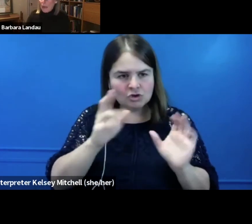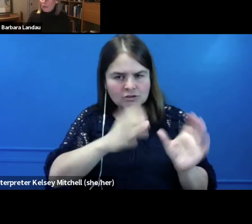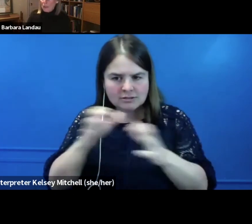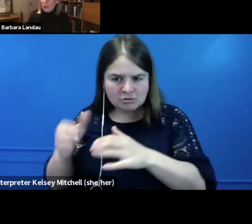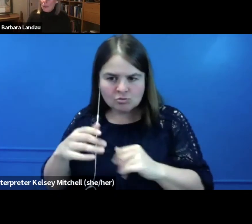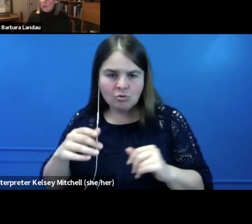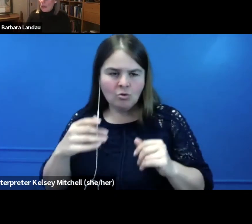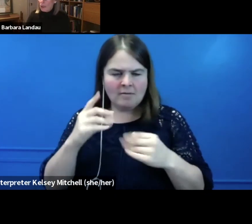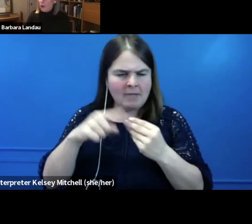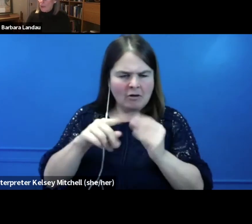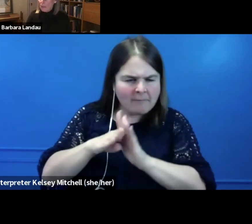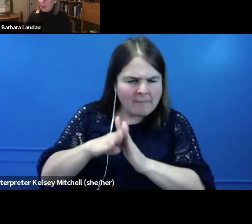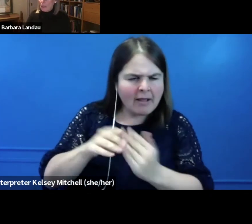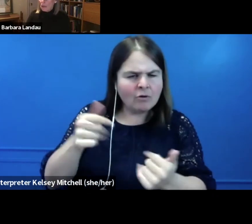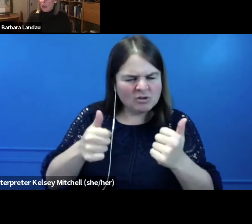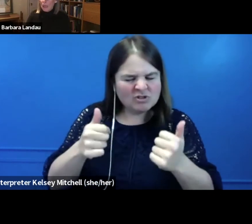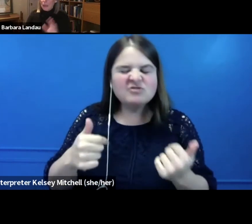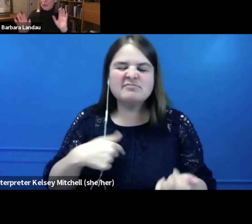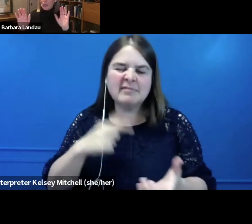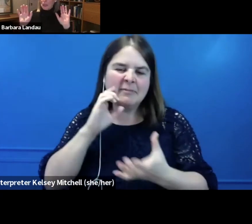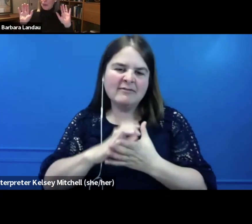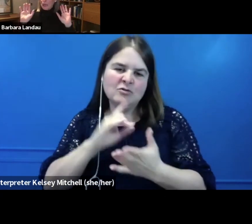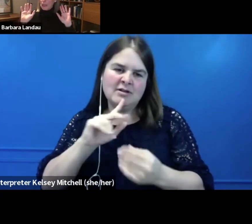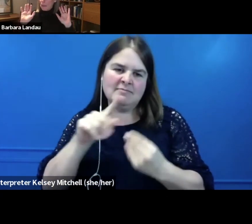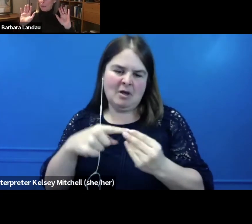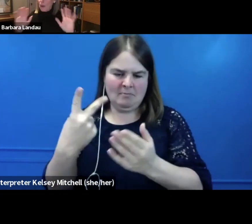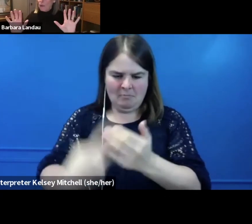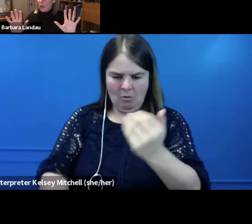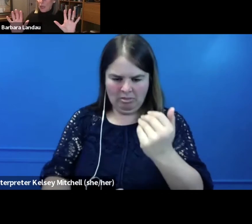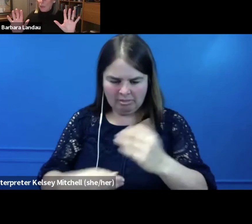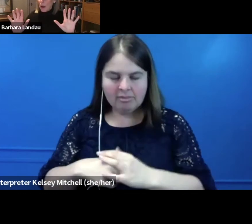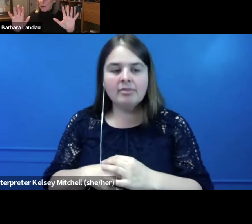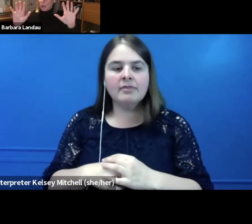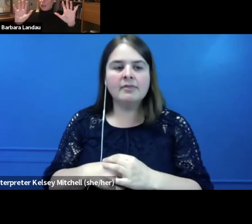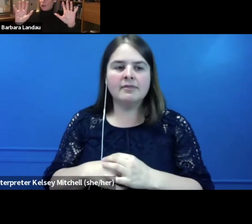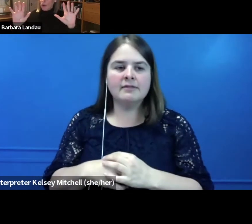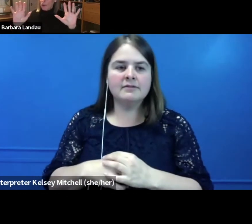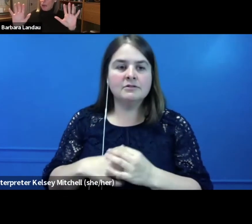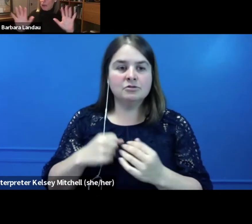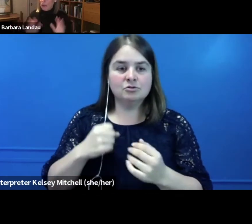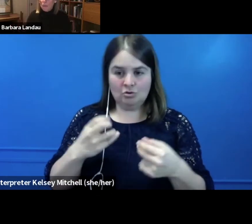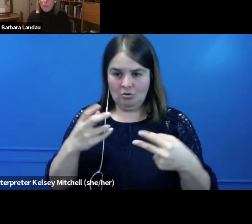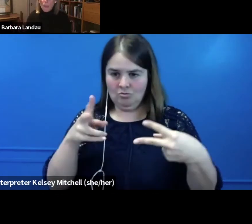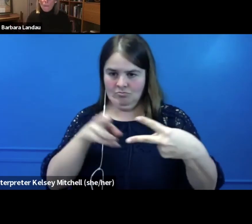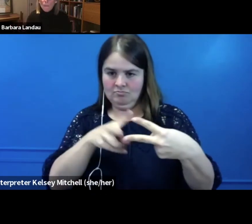have to do is make two amendments and i'm going to say we can take both of